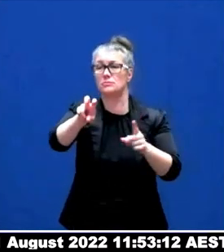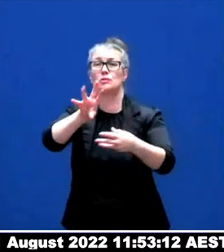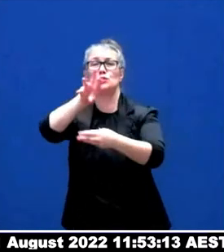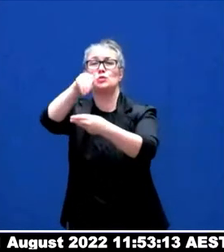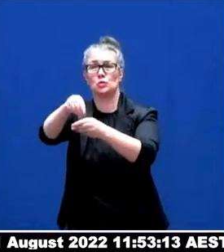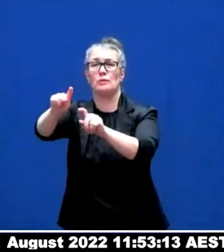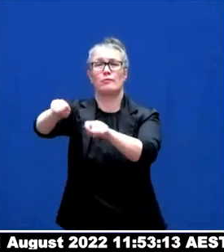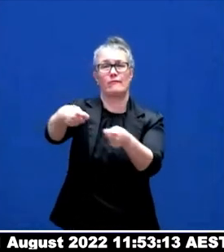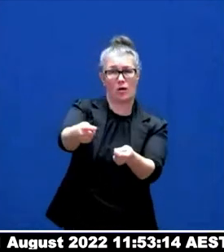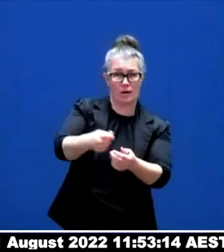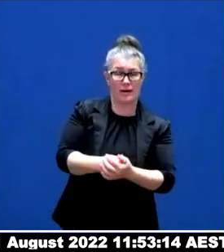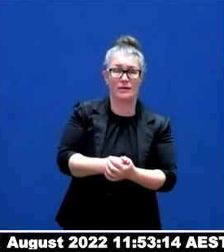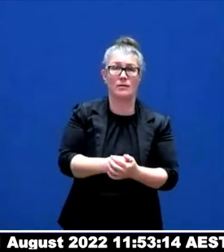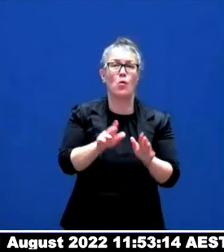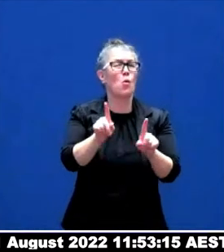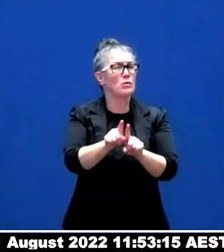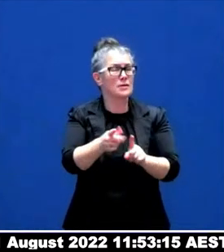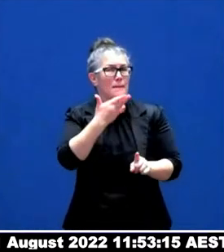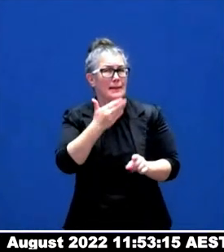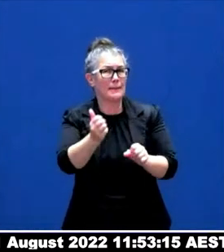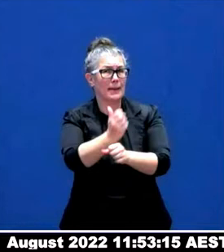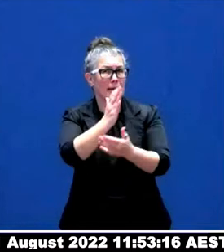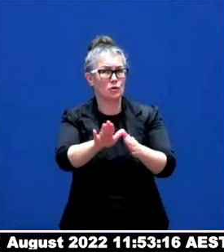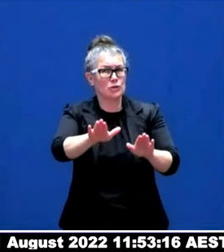with you, and also that I can make sure that I don't miss anything you tell me.